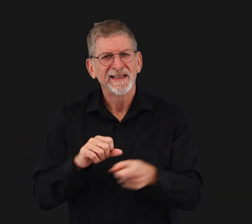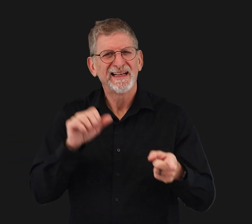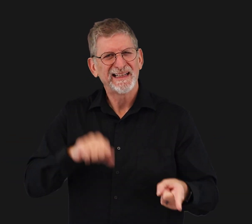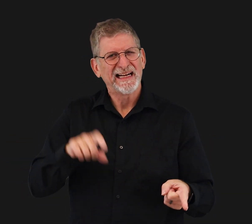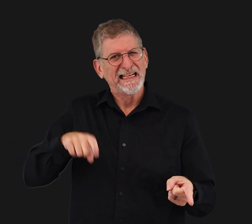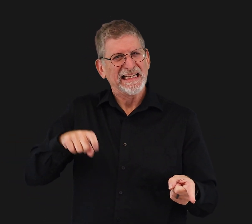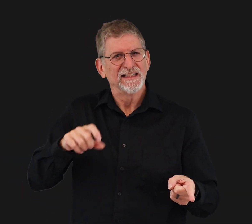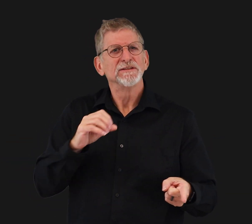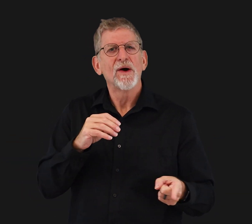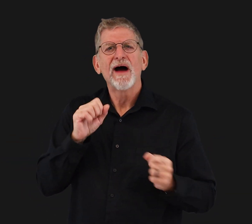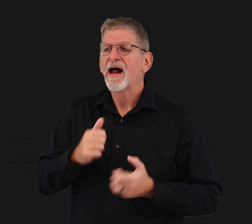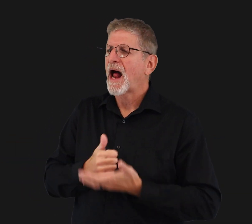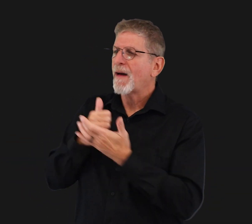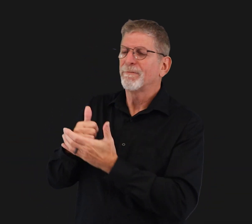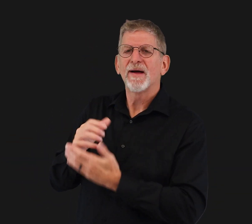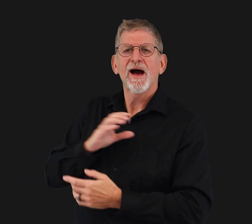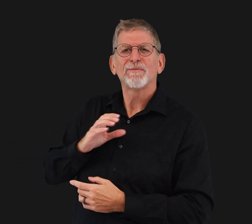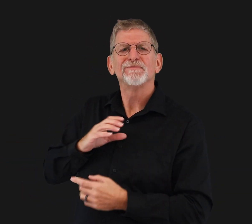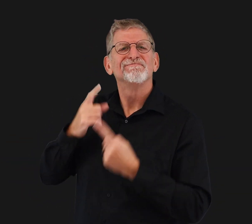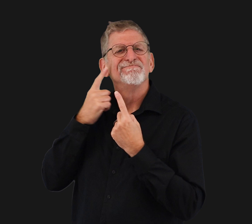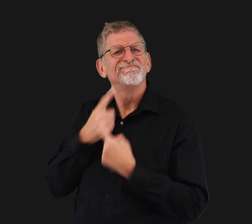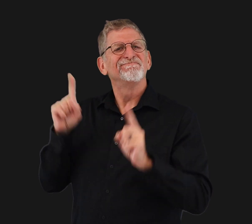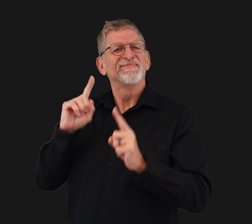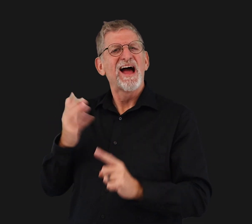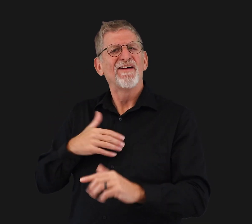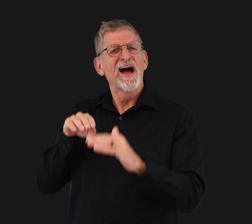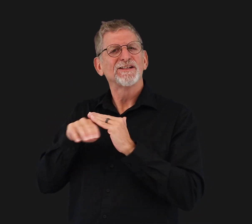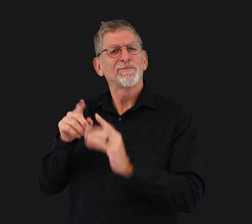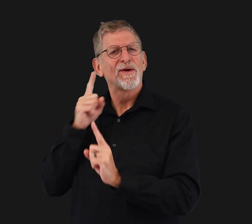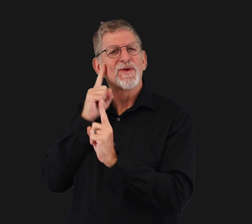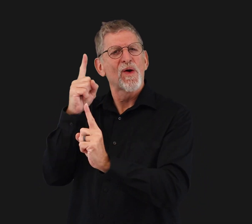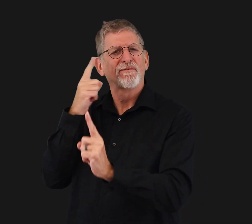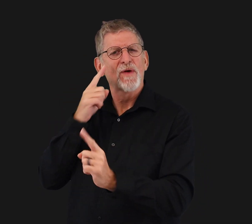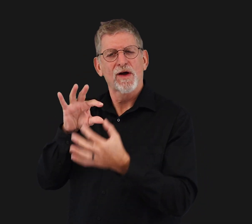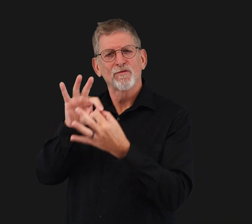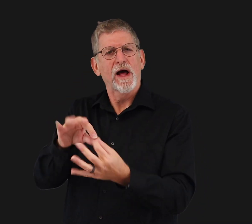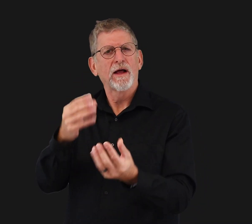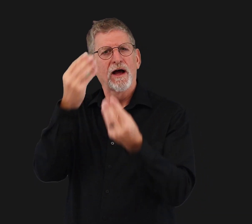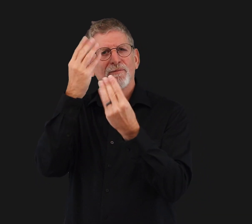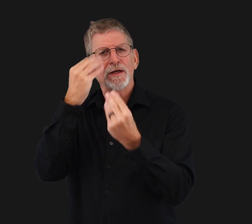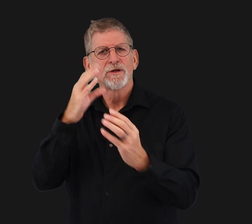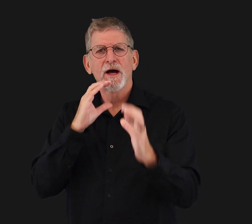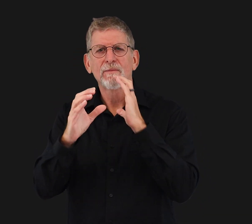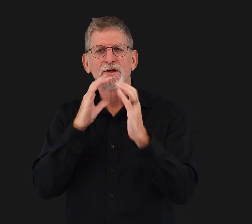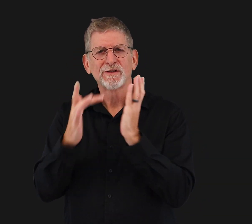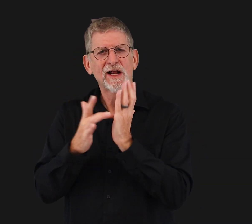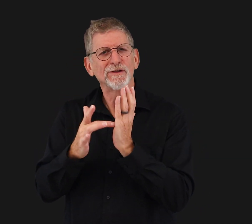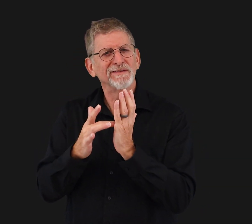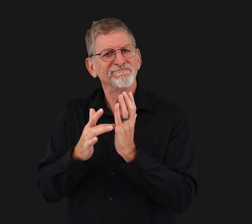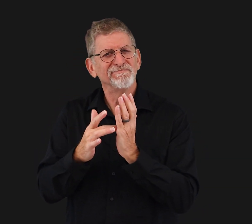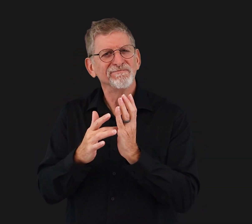they need to help the Commission achieve our accessibility goals for information and communication technologies.